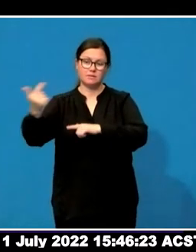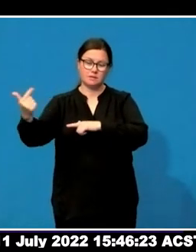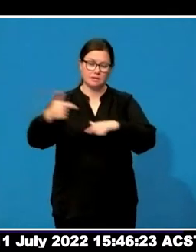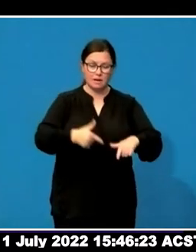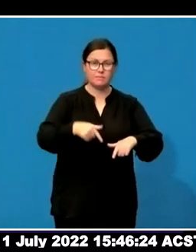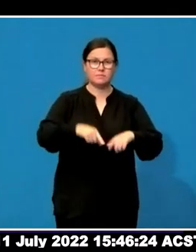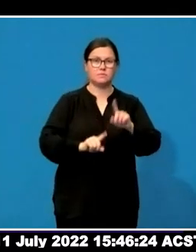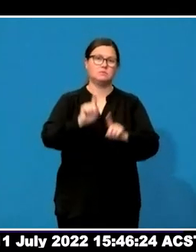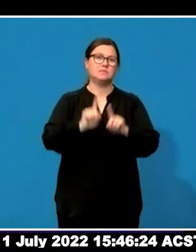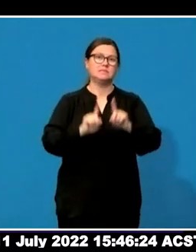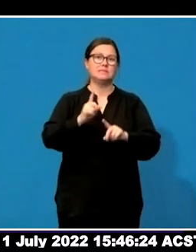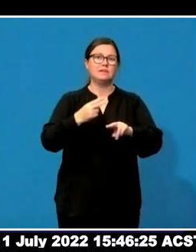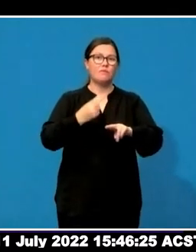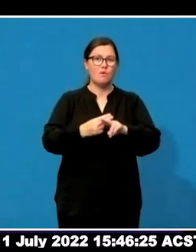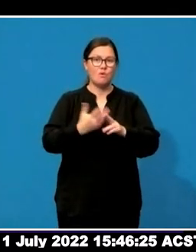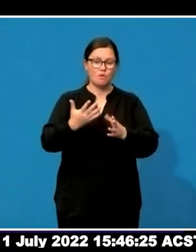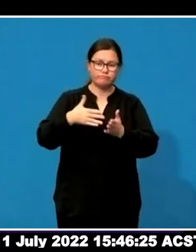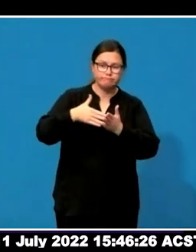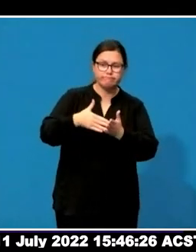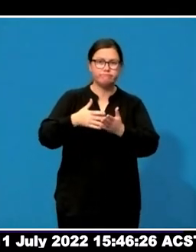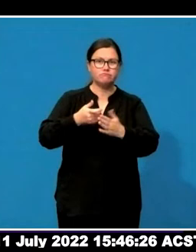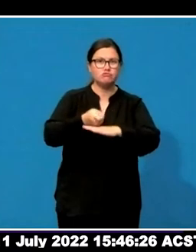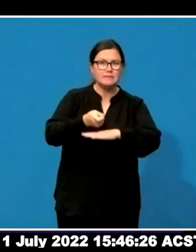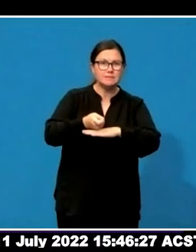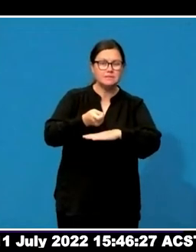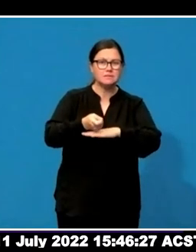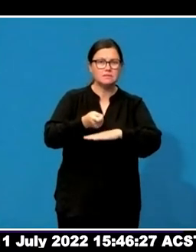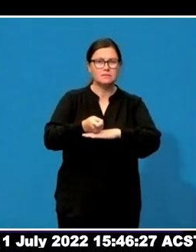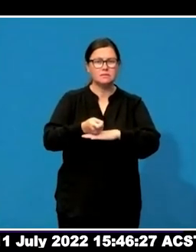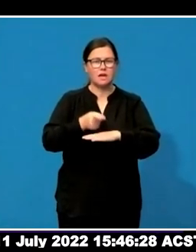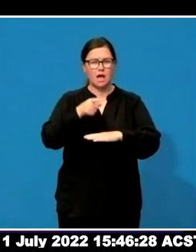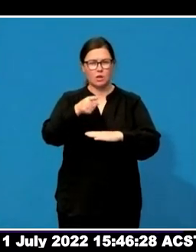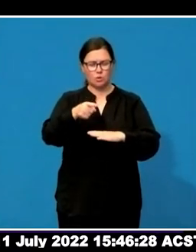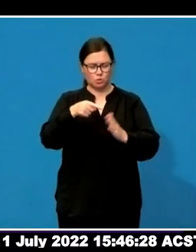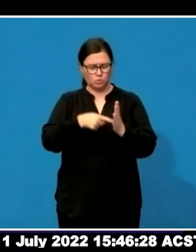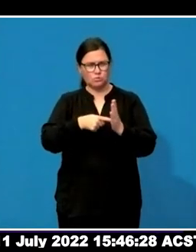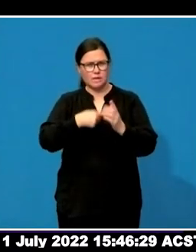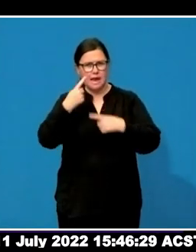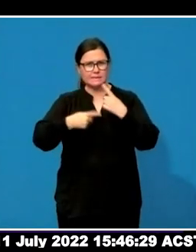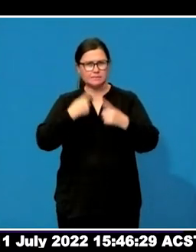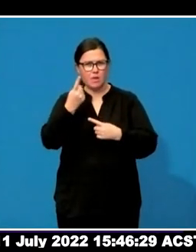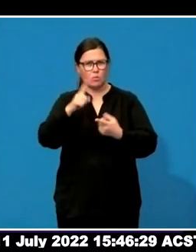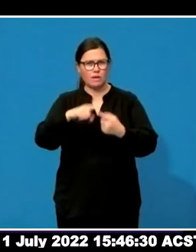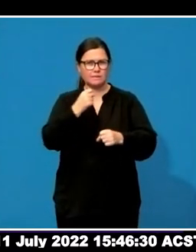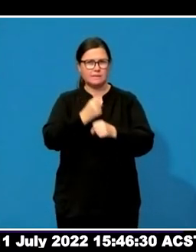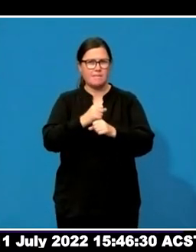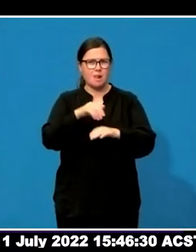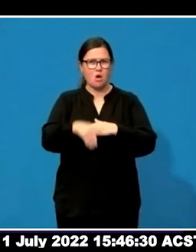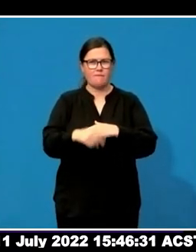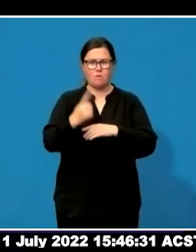And you refer to a particular example you had concerning an older Aboriginal gentleman you encountered in a hospital.